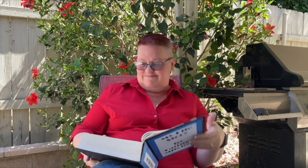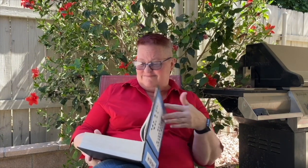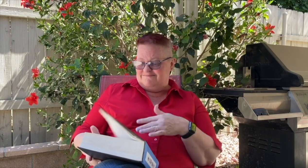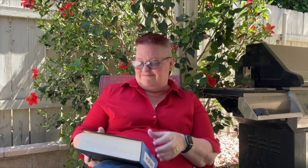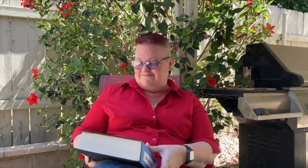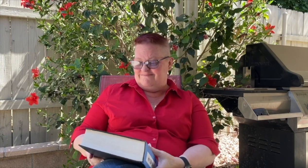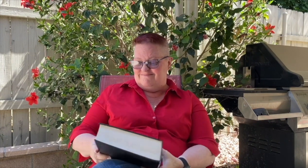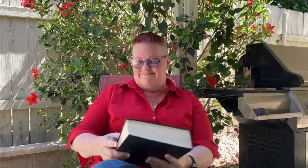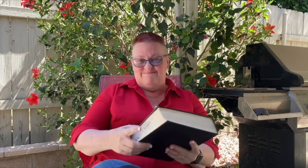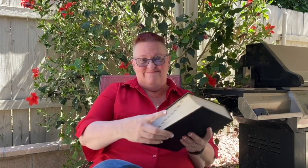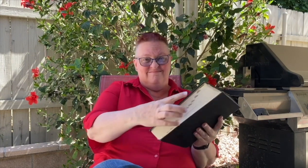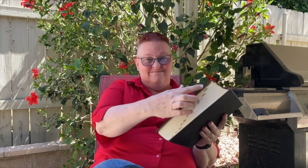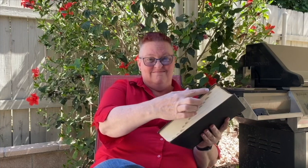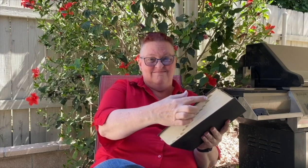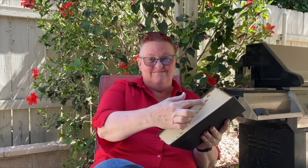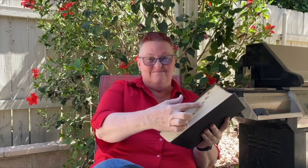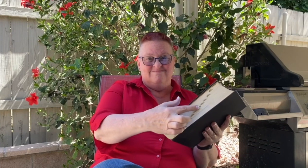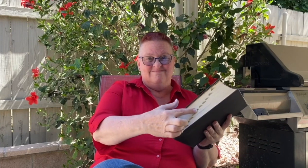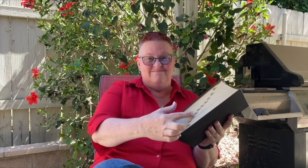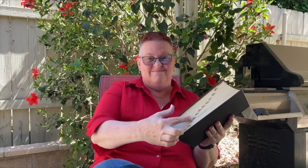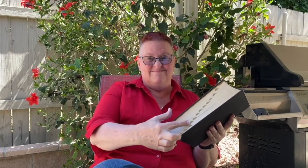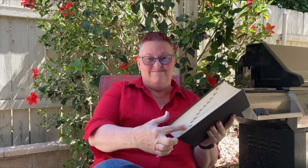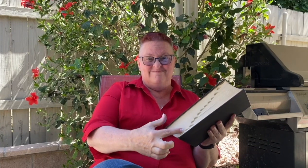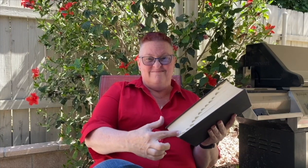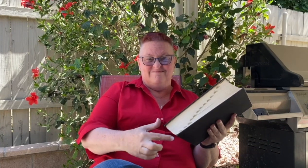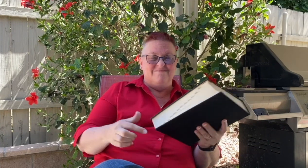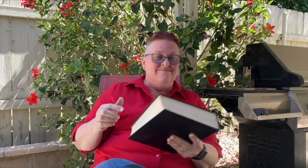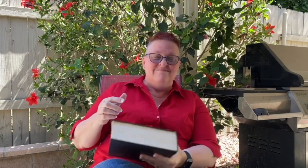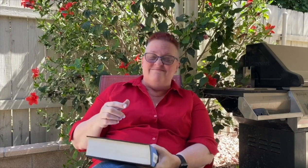Now. With this chapter he knows these little tabs here.